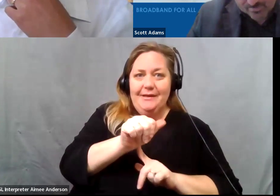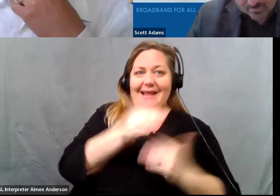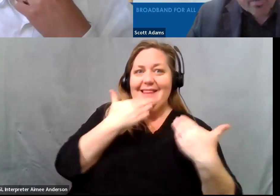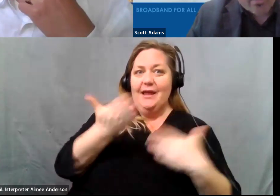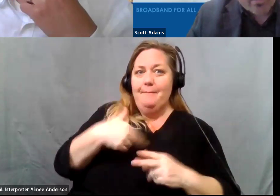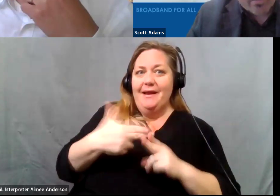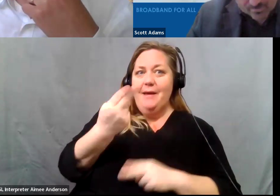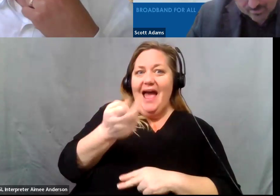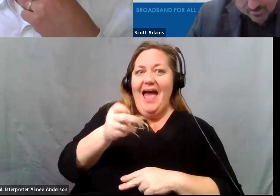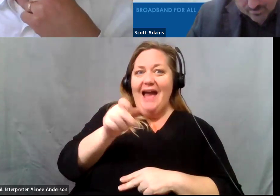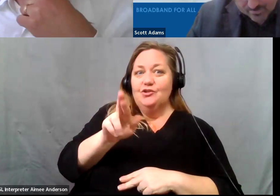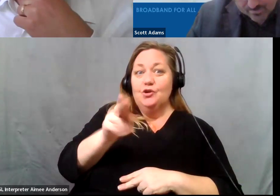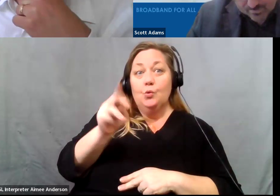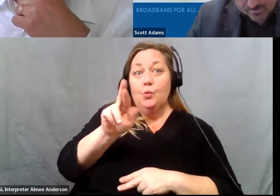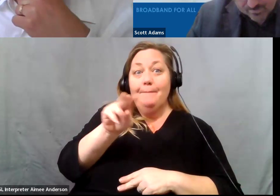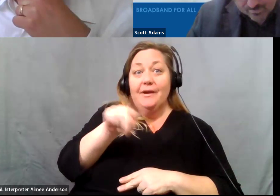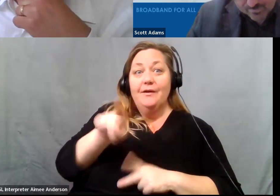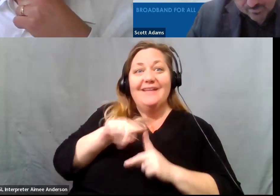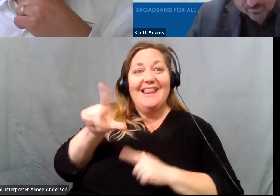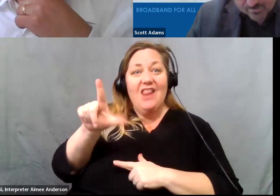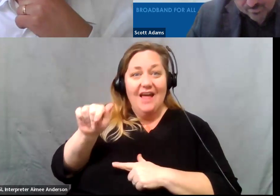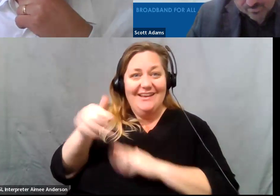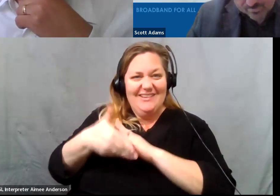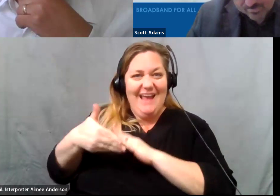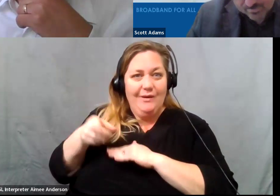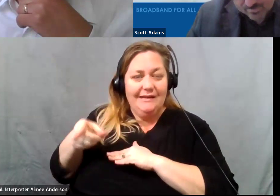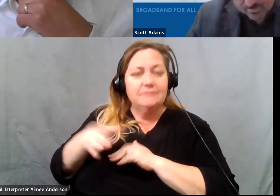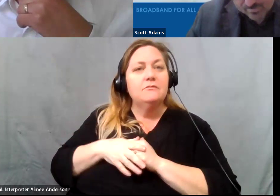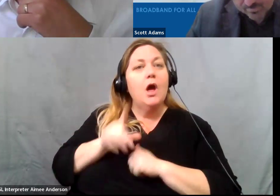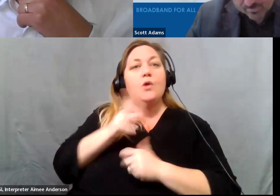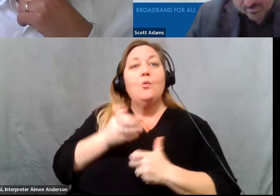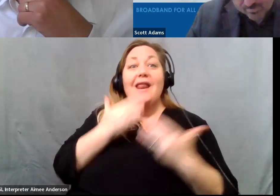Hector Ramirez. I'm in Los Angeles County, and I really want to thank you for this particular